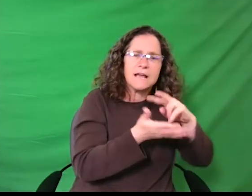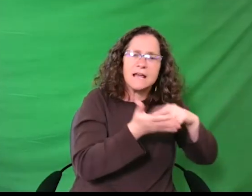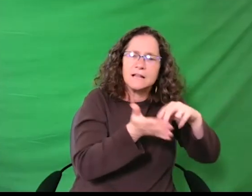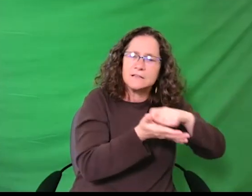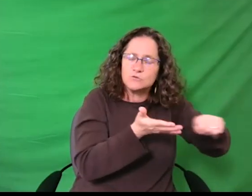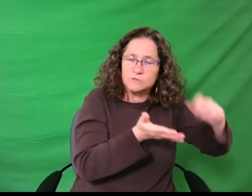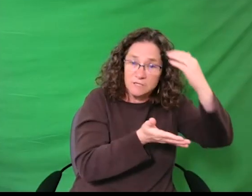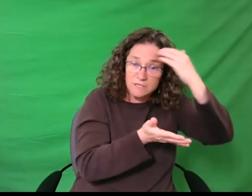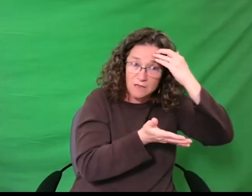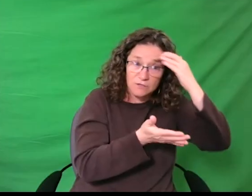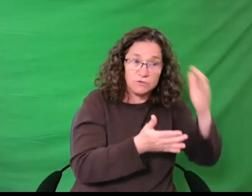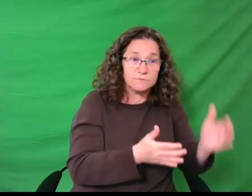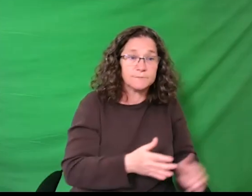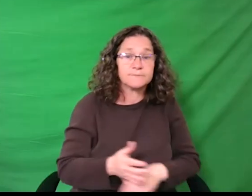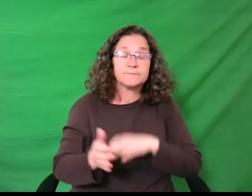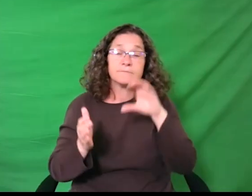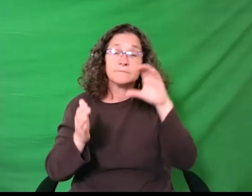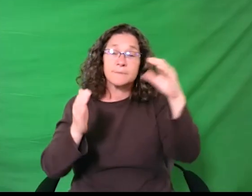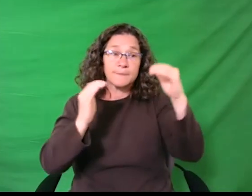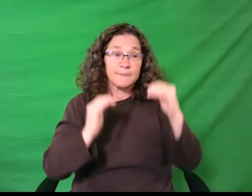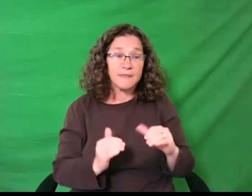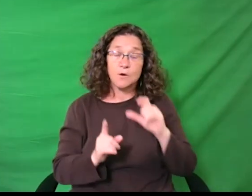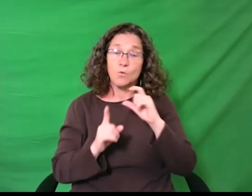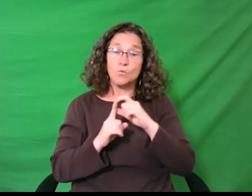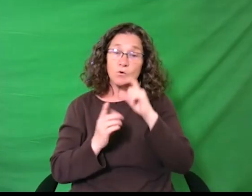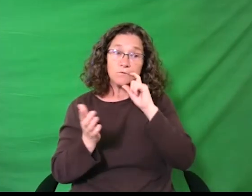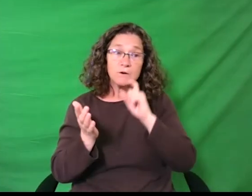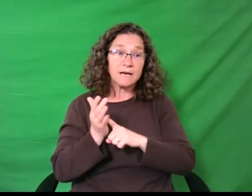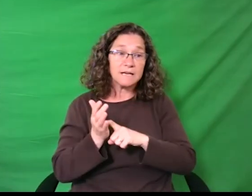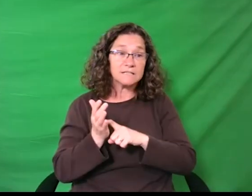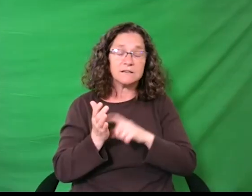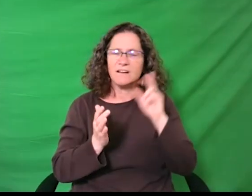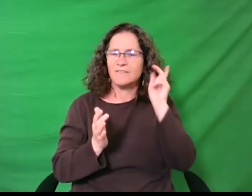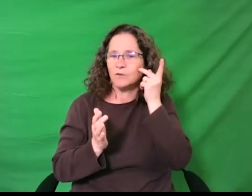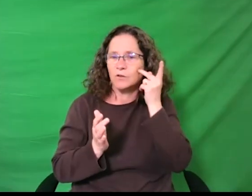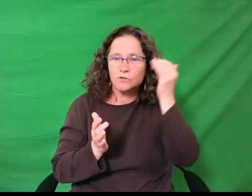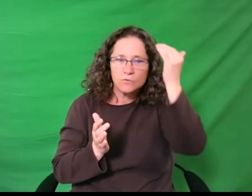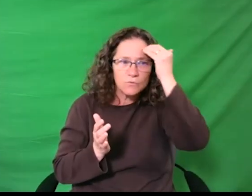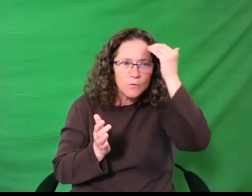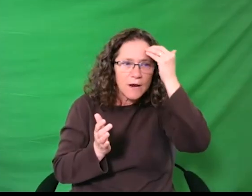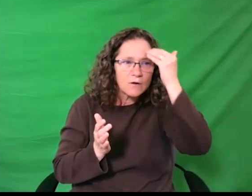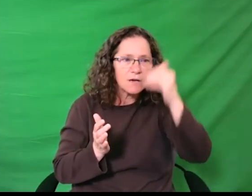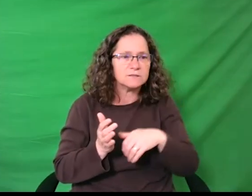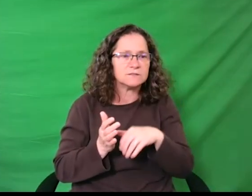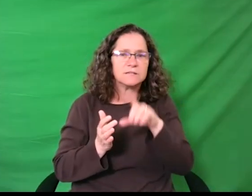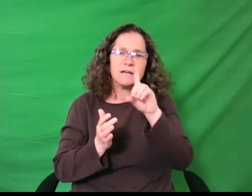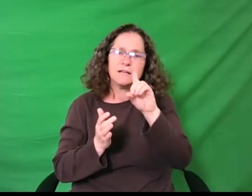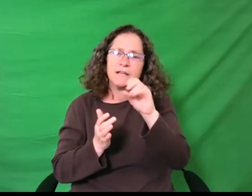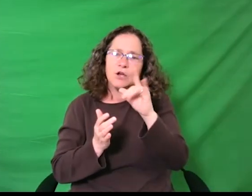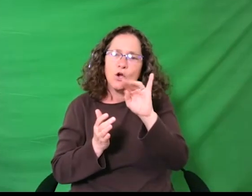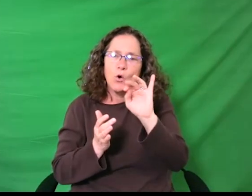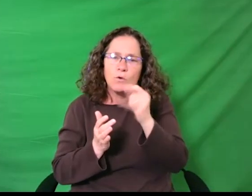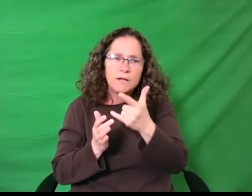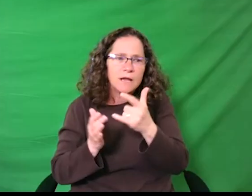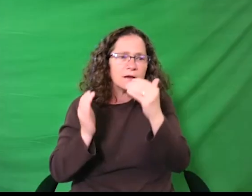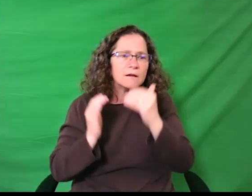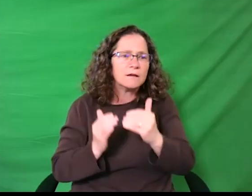like phonological awareness like decoding and sight recognition of familiar words just like word vocabulary.